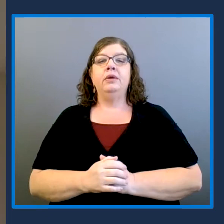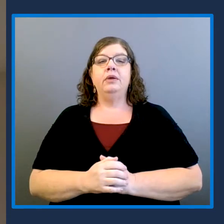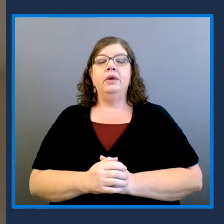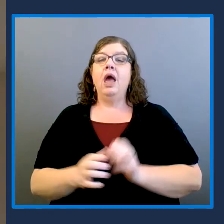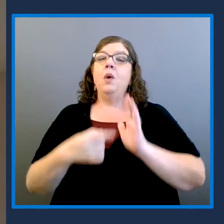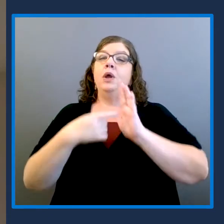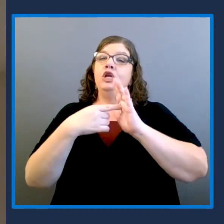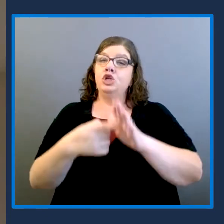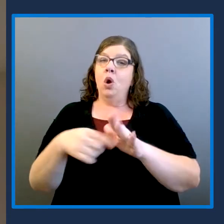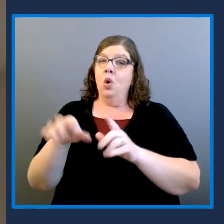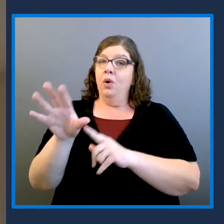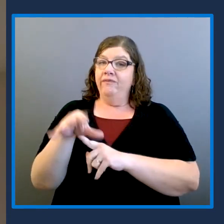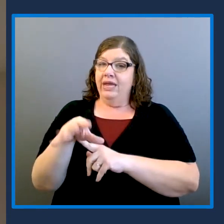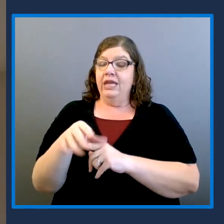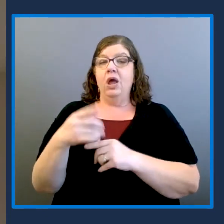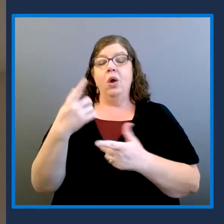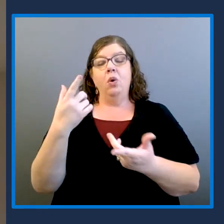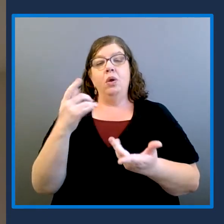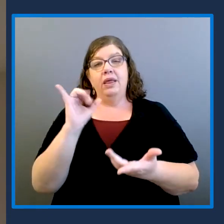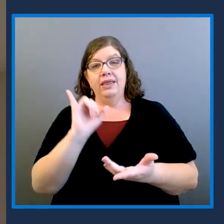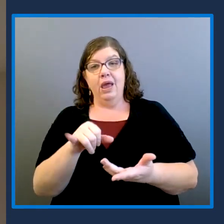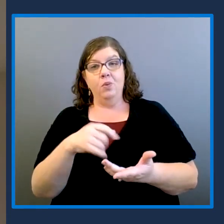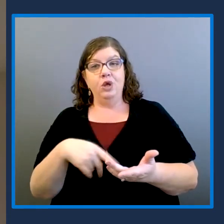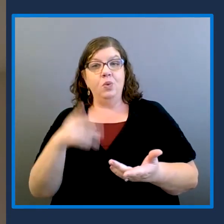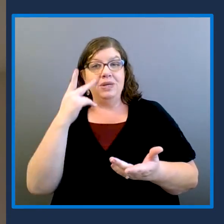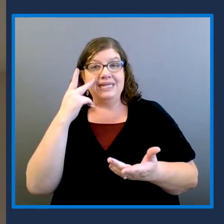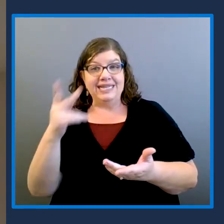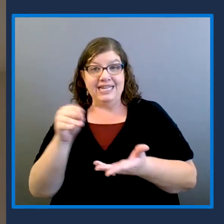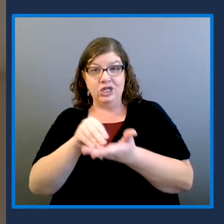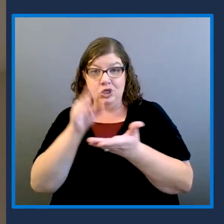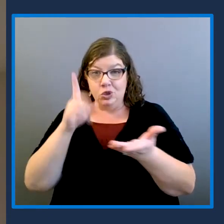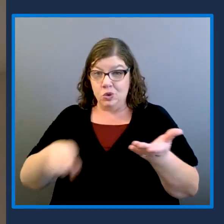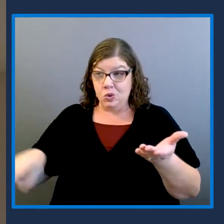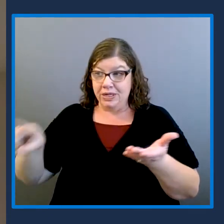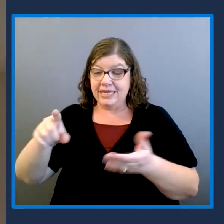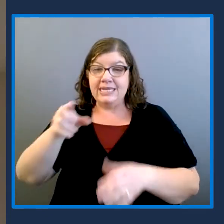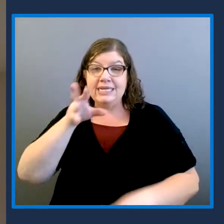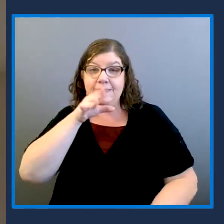and i'd like to show a video and it is one where you'll see students